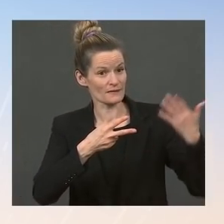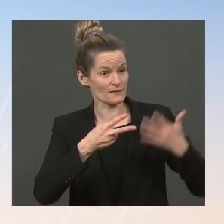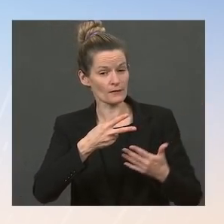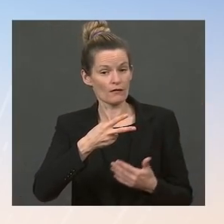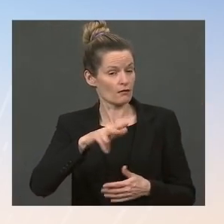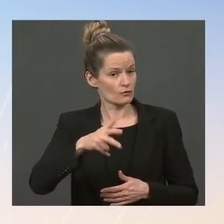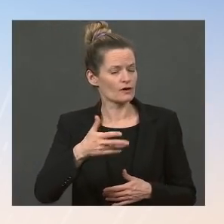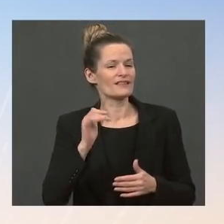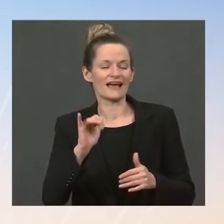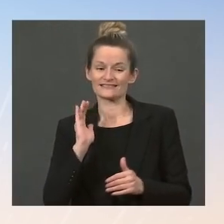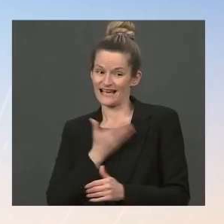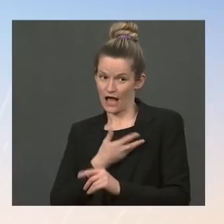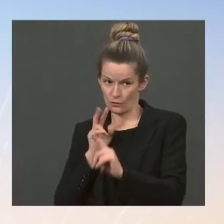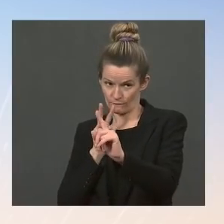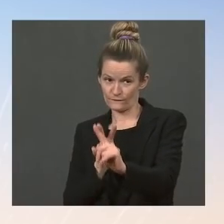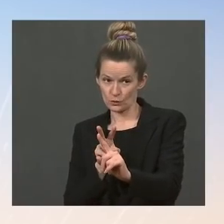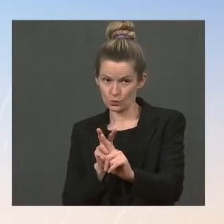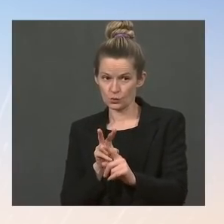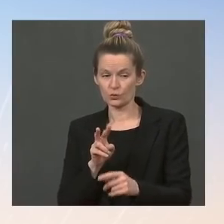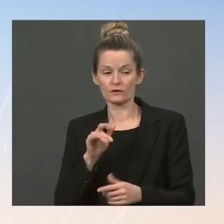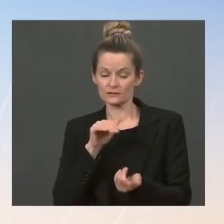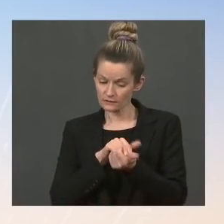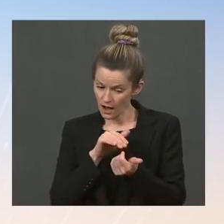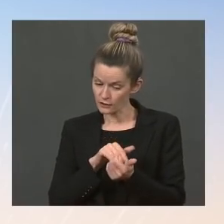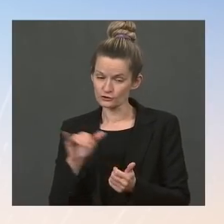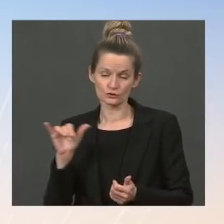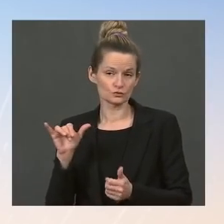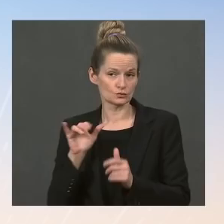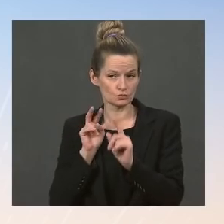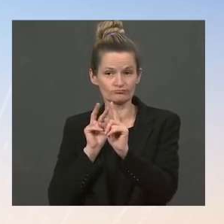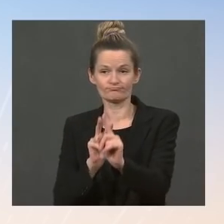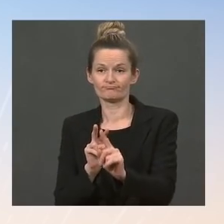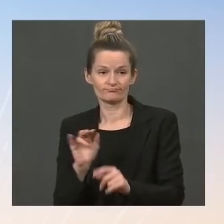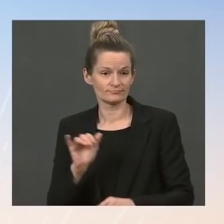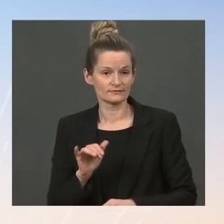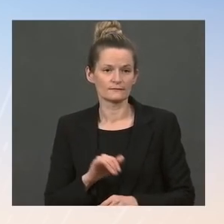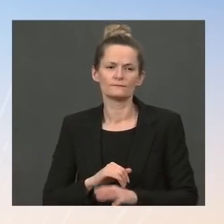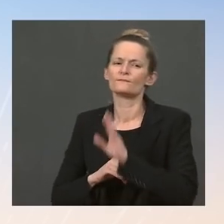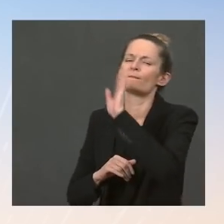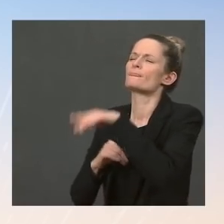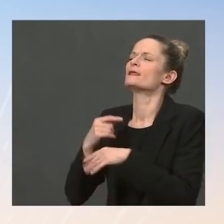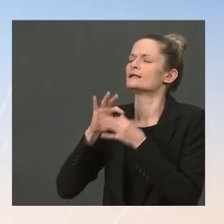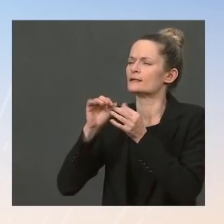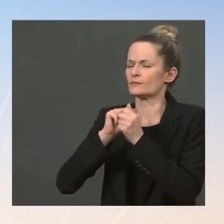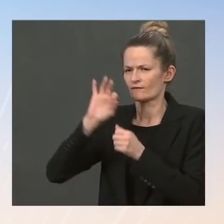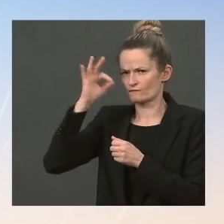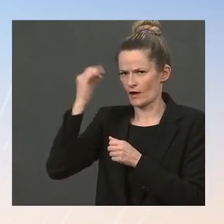The Press: Can I ask one more question -- Ms. Psaki: Oh, go ahead. Yeah. The Press: -- about the French response to AUKUS -- Ms. Psaki: Sure. The Press: -- which, of course, is a whole mouthful.